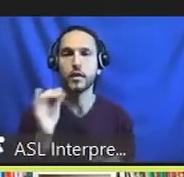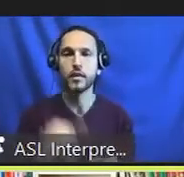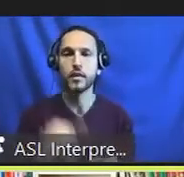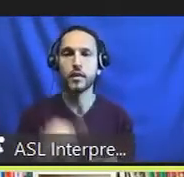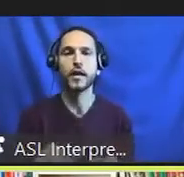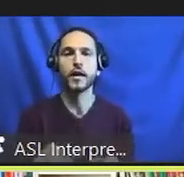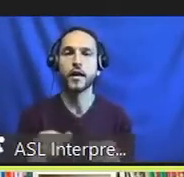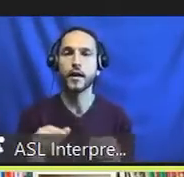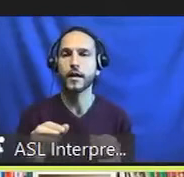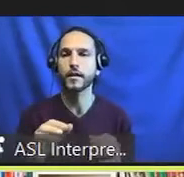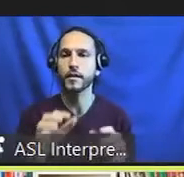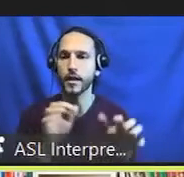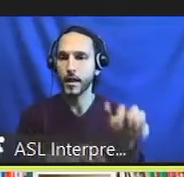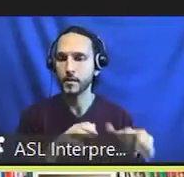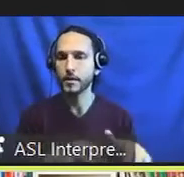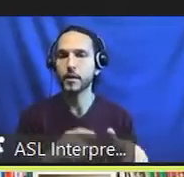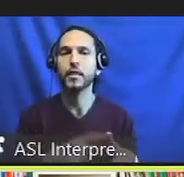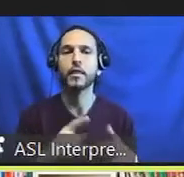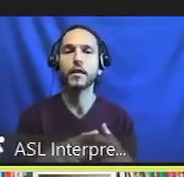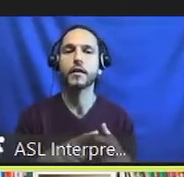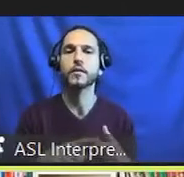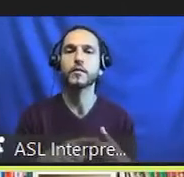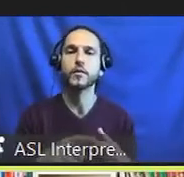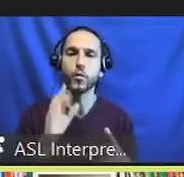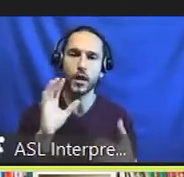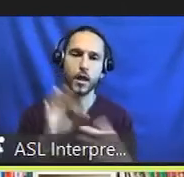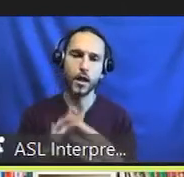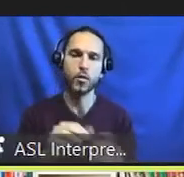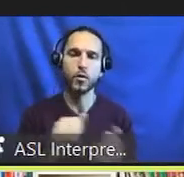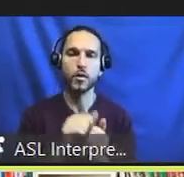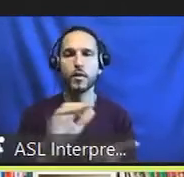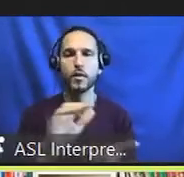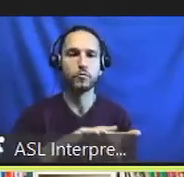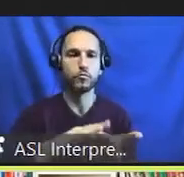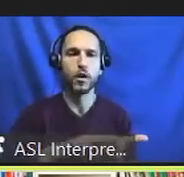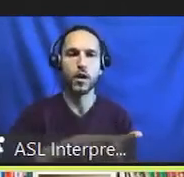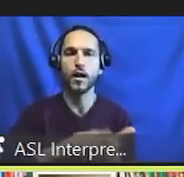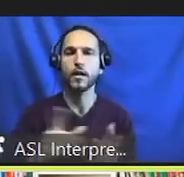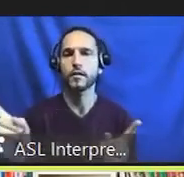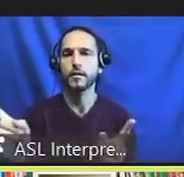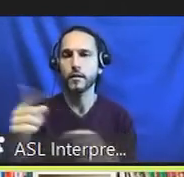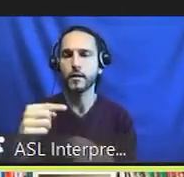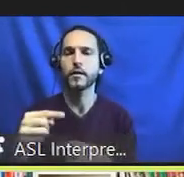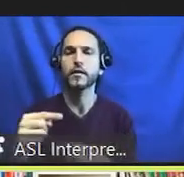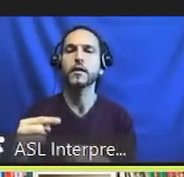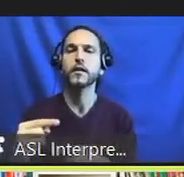who then connects to the individual student's Braille reader. And this allows the end user to interact